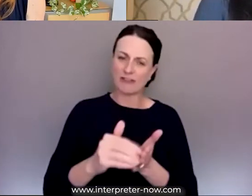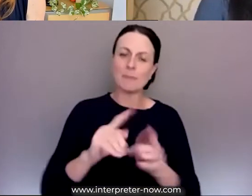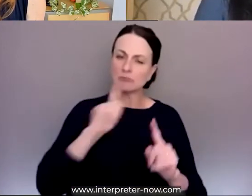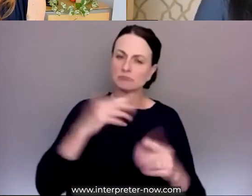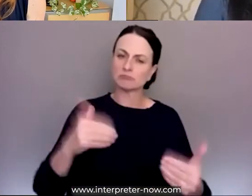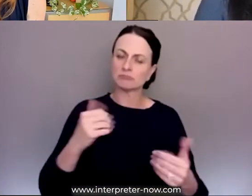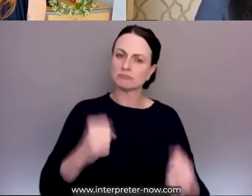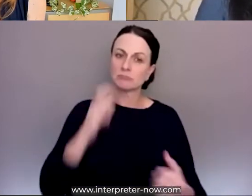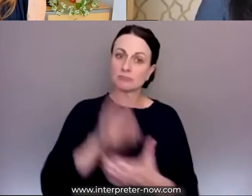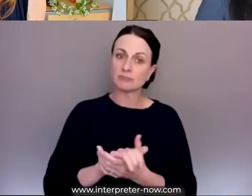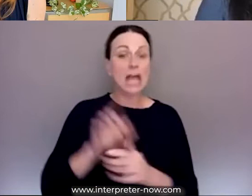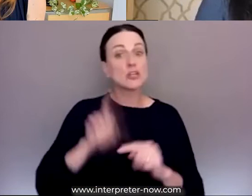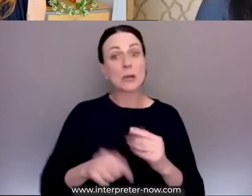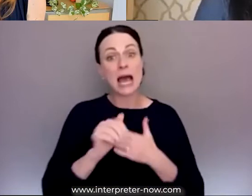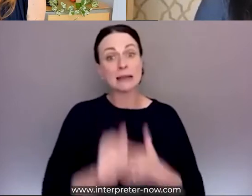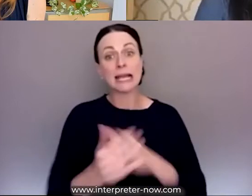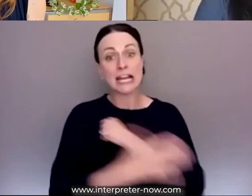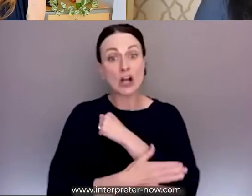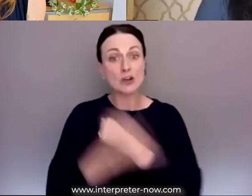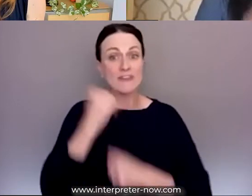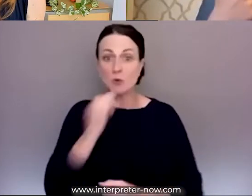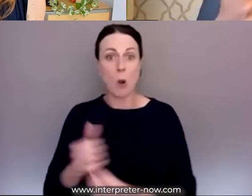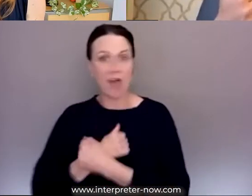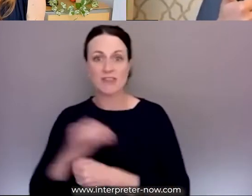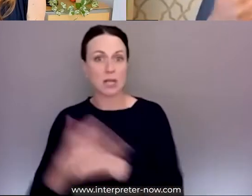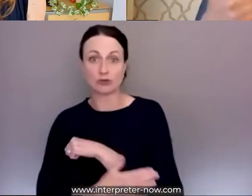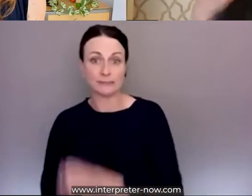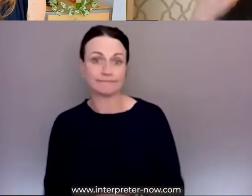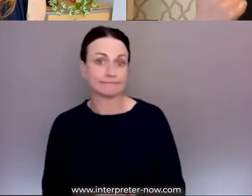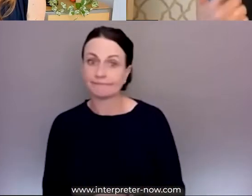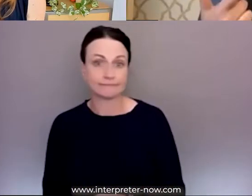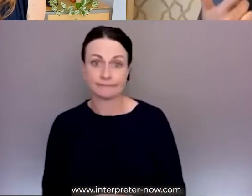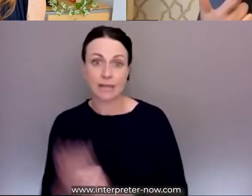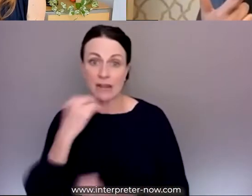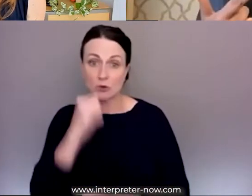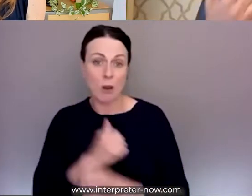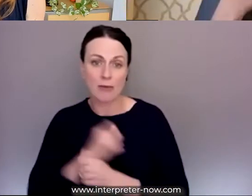You cannot lead a country if you don't love the country and if you don't love the people in it.